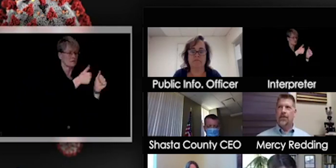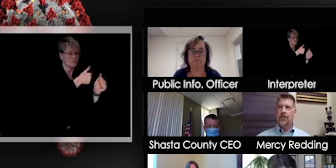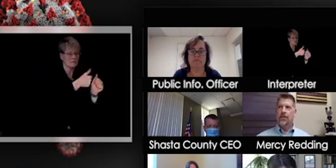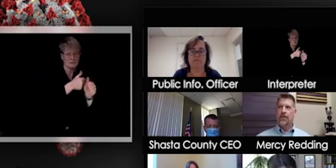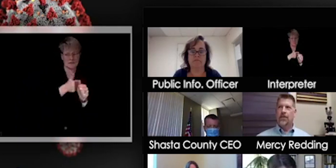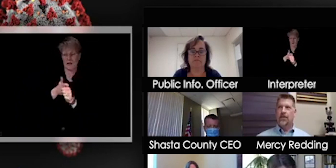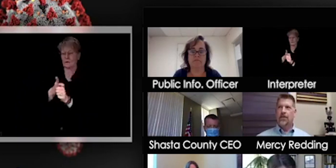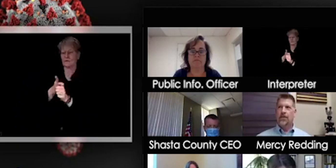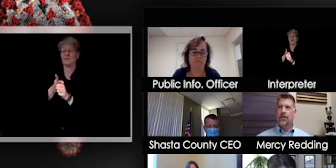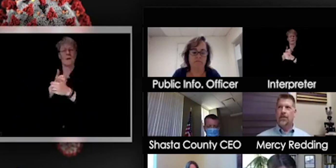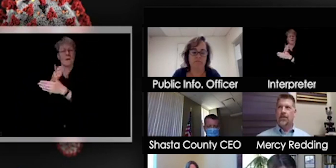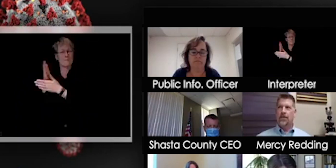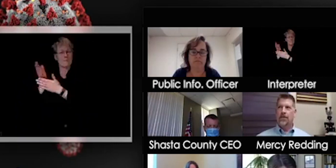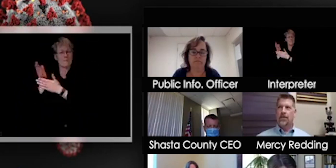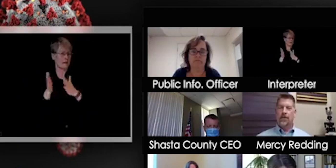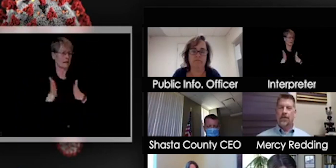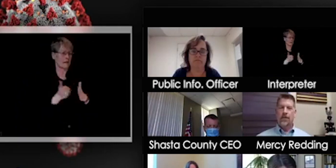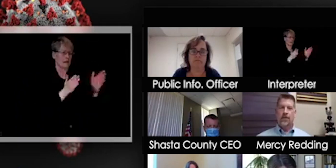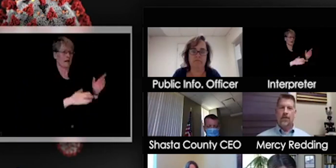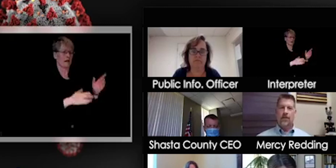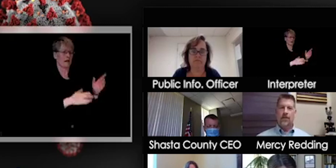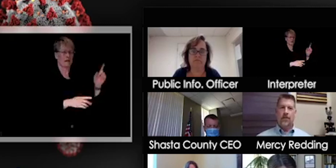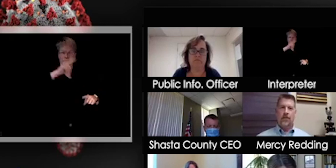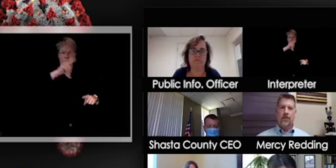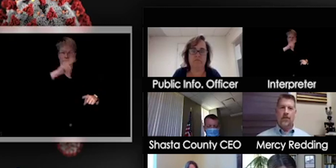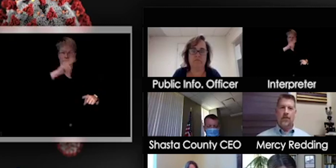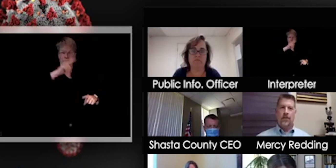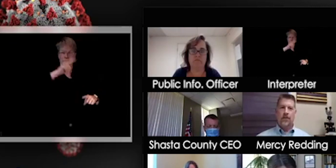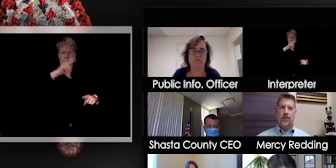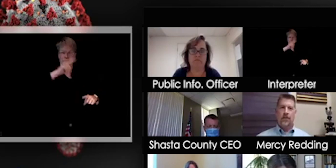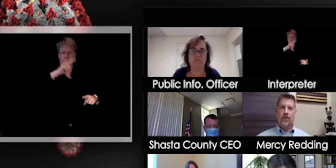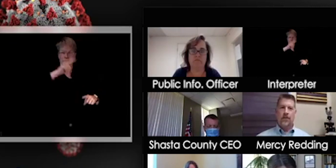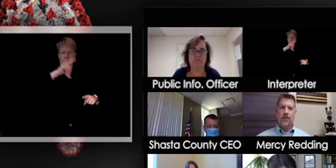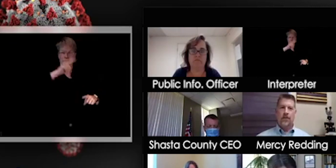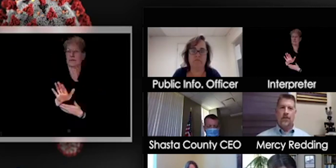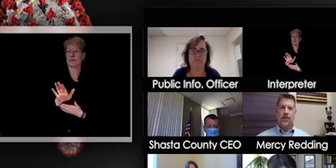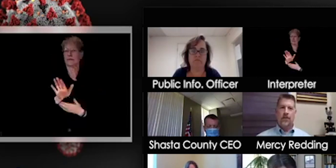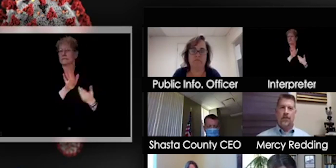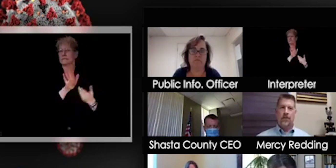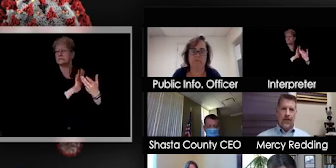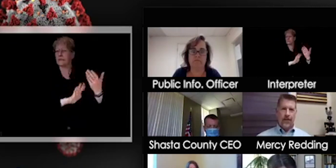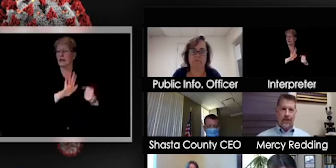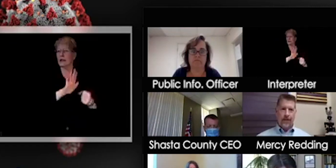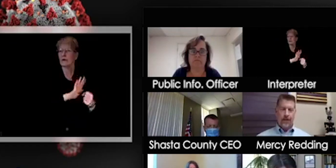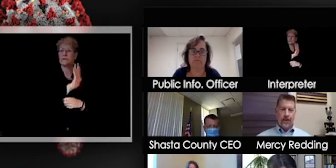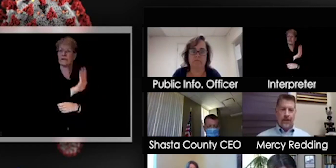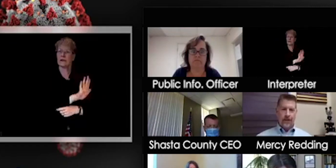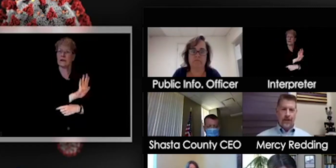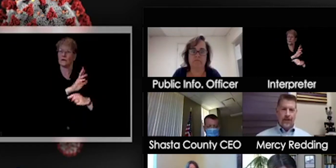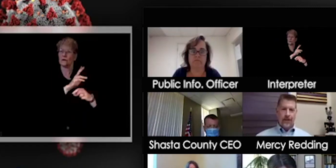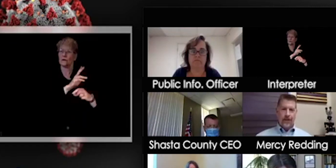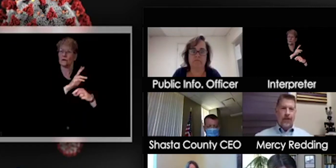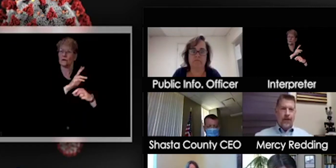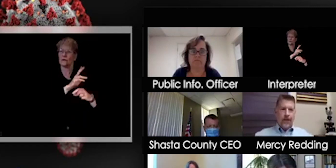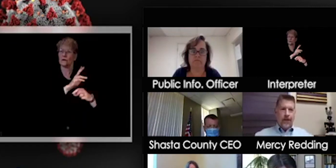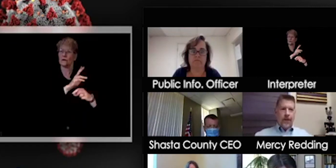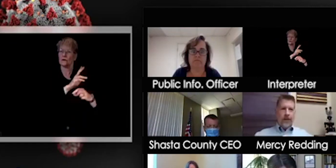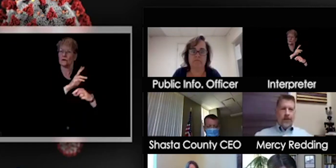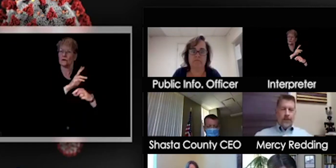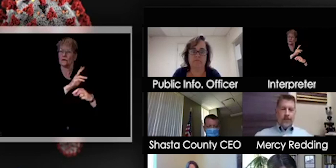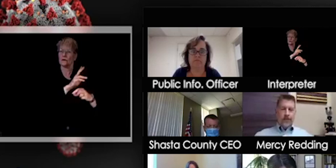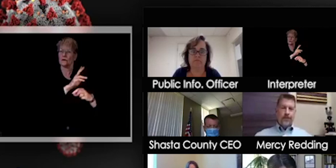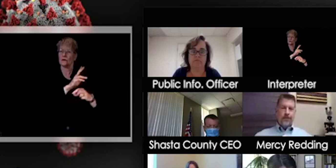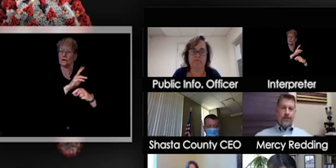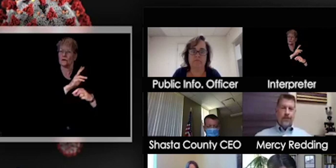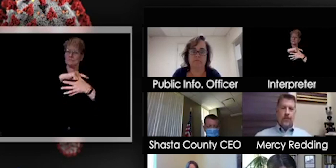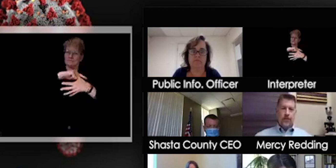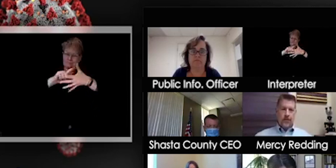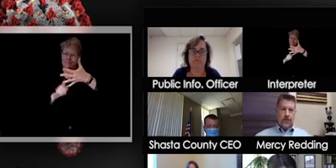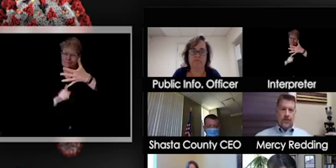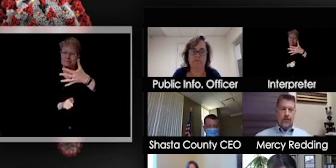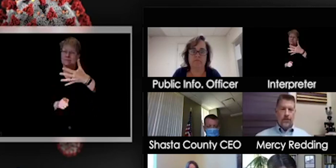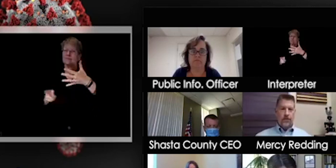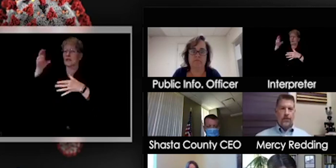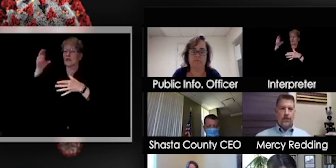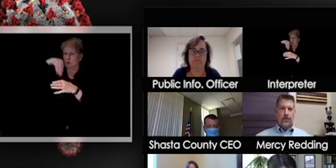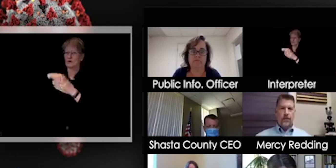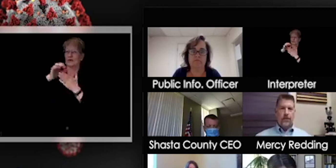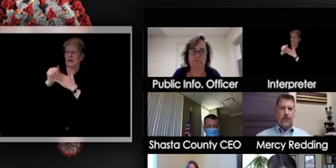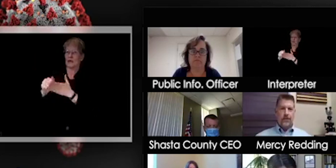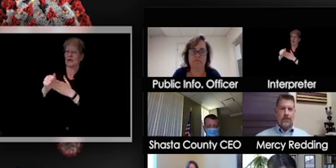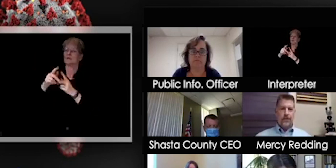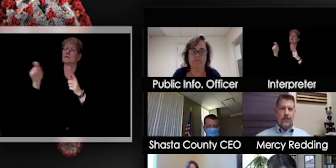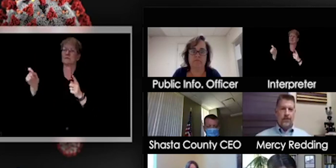about how to implement the elements in the guidance and protect both the students and